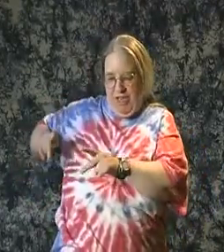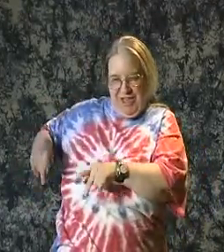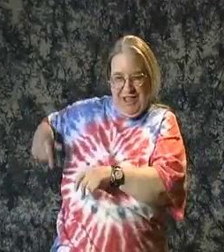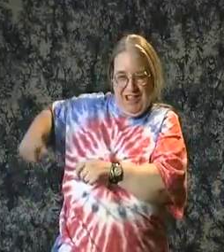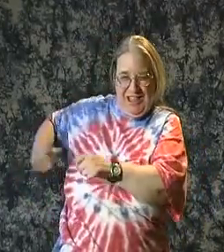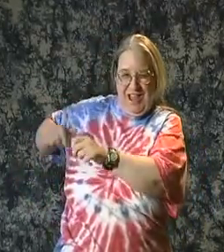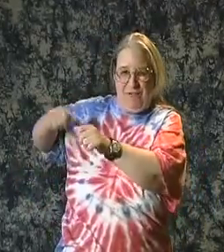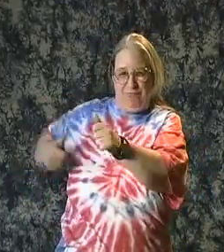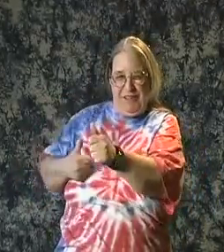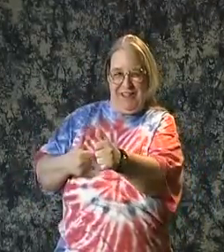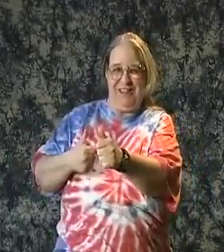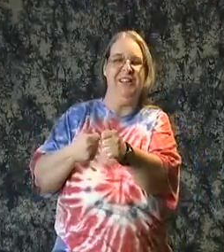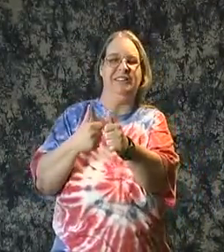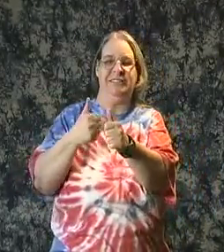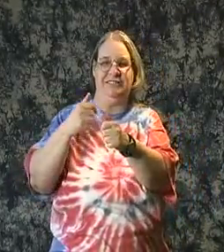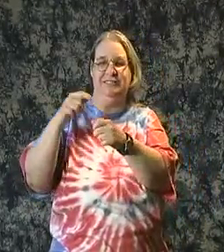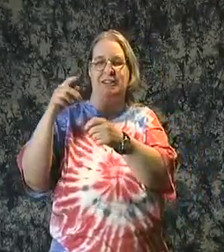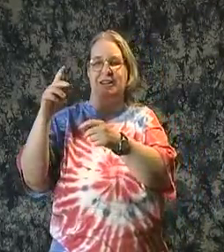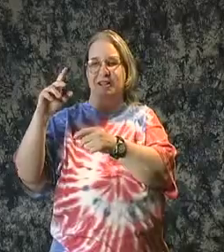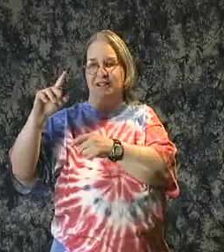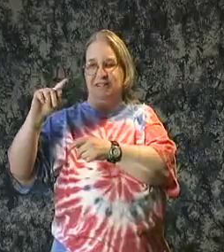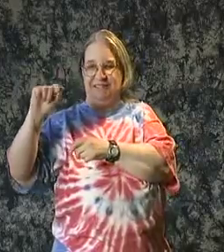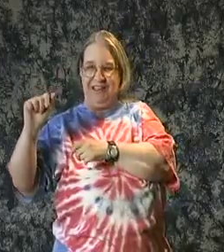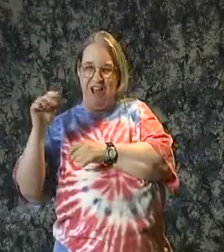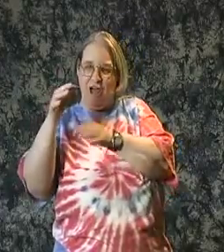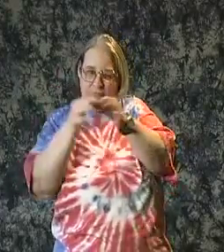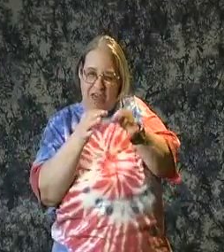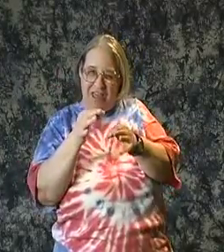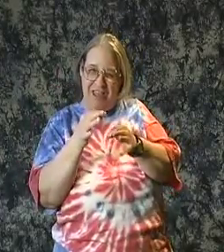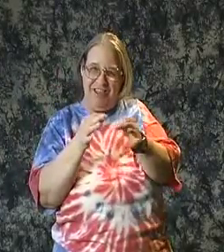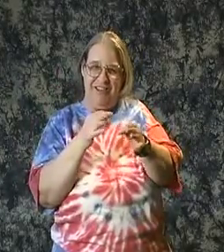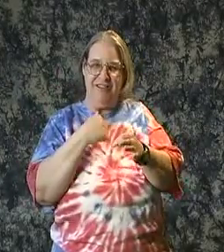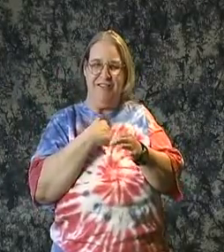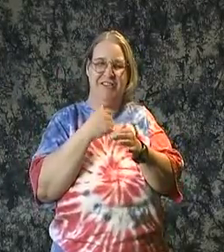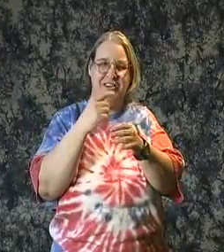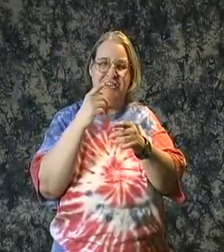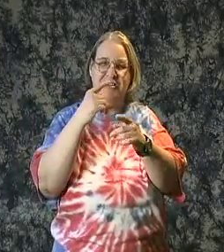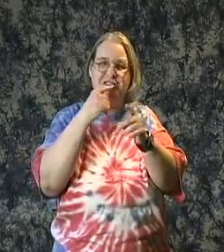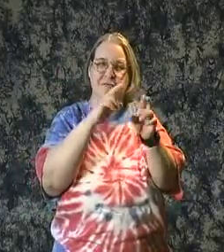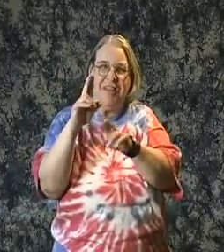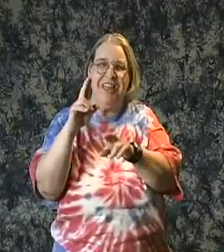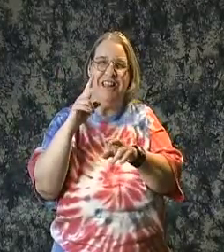I had to inform my belayer that I was ready.